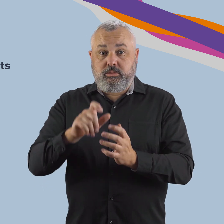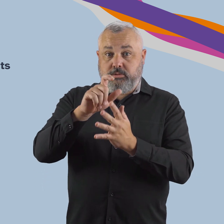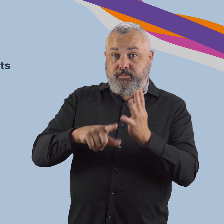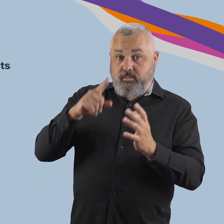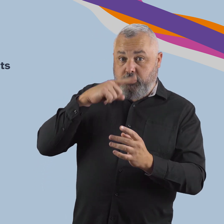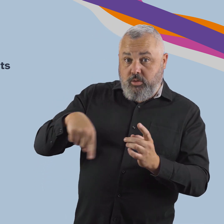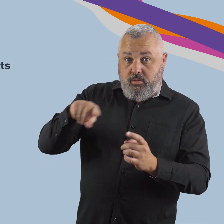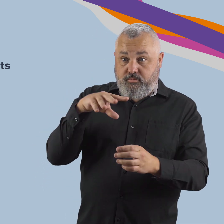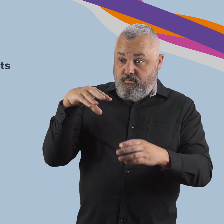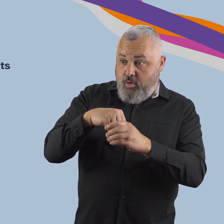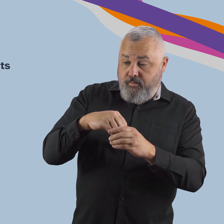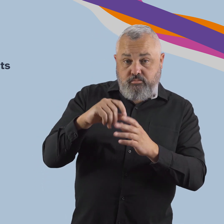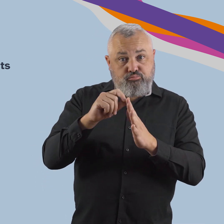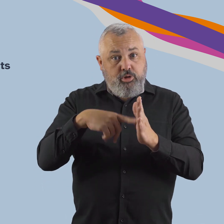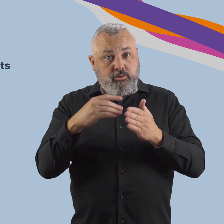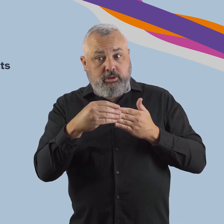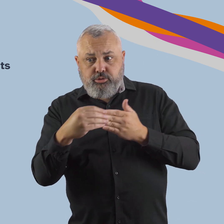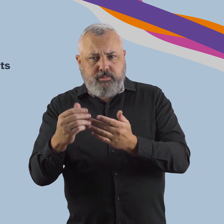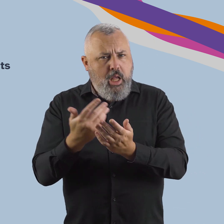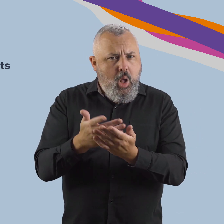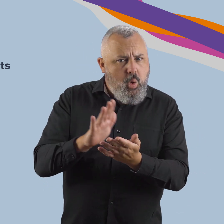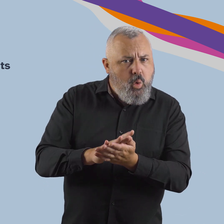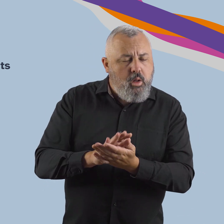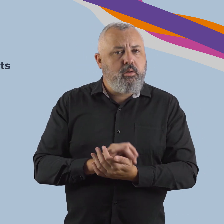the application are, how people with disability are involved in leadership of the project,